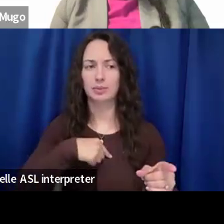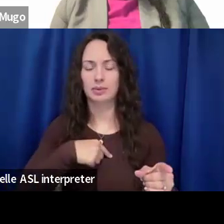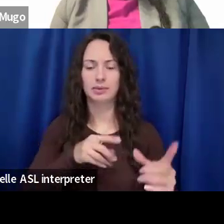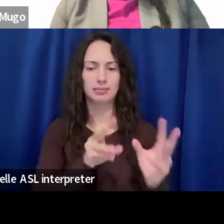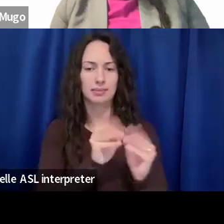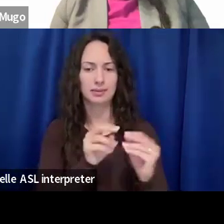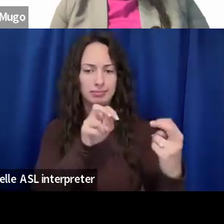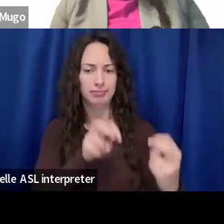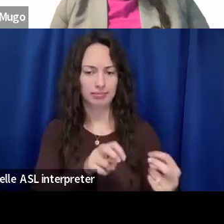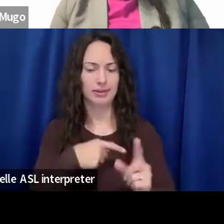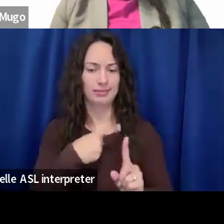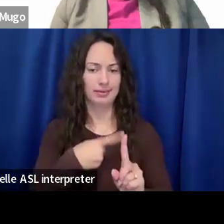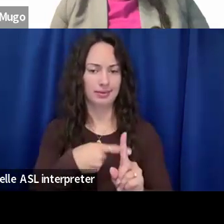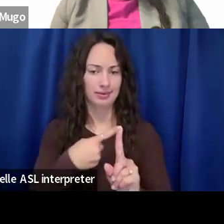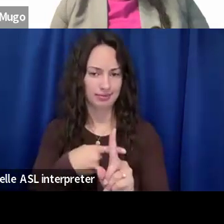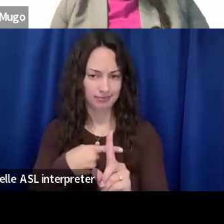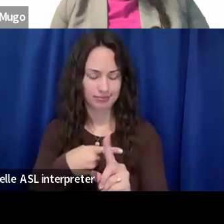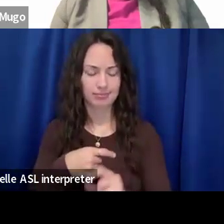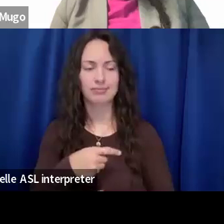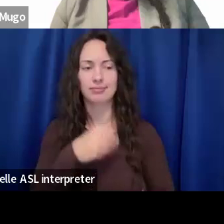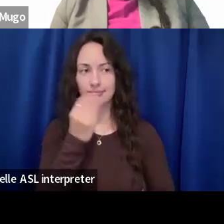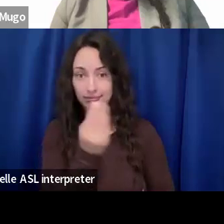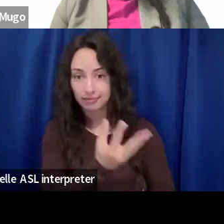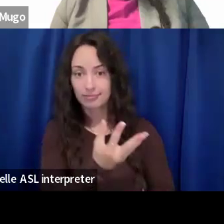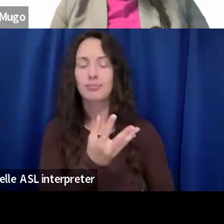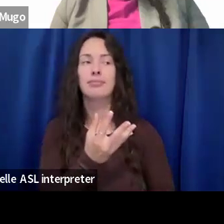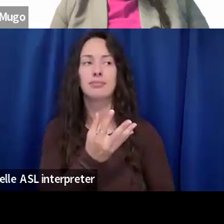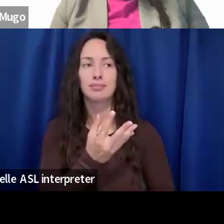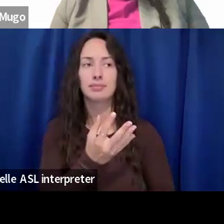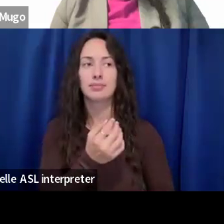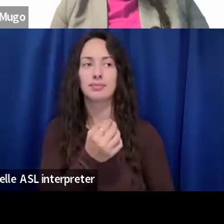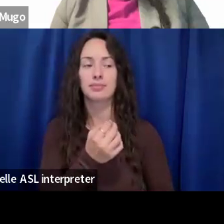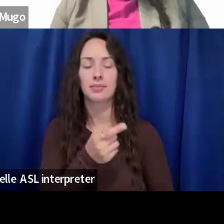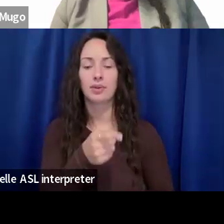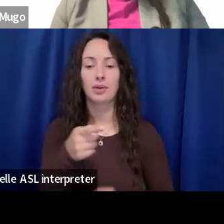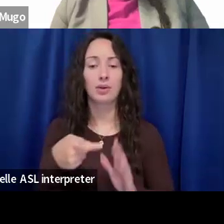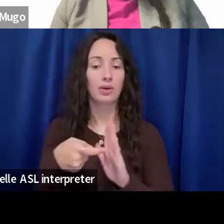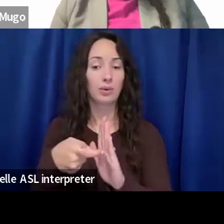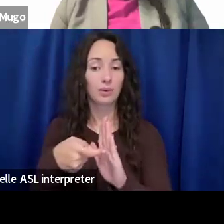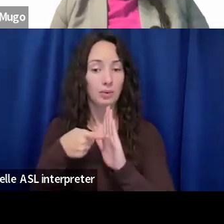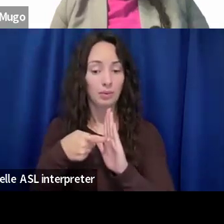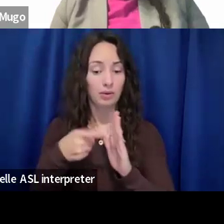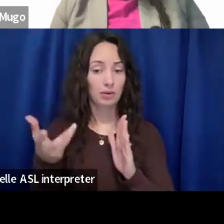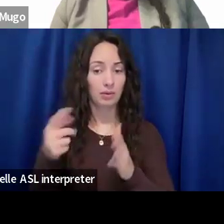We would let them know this is what the requirements are of our S-STEM program,